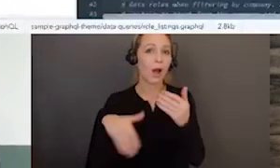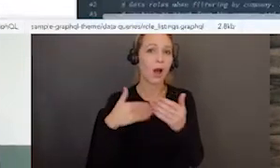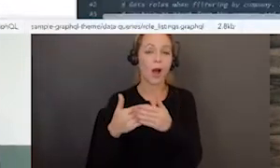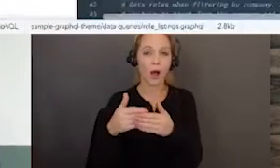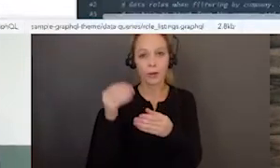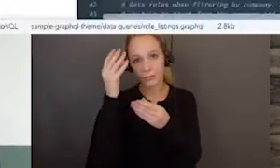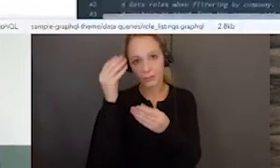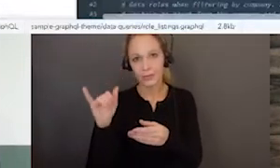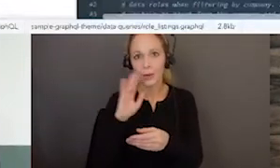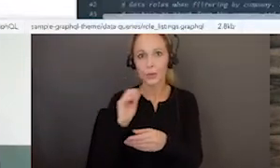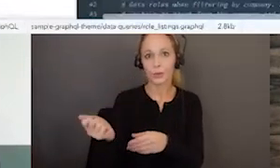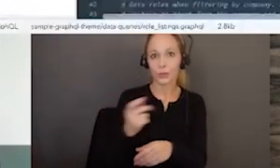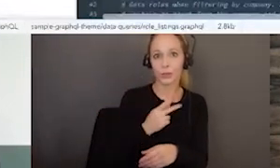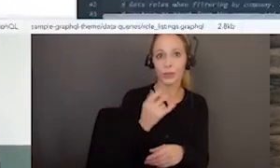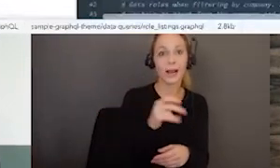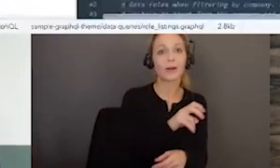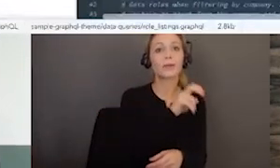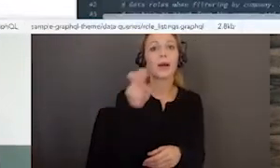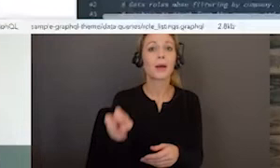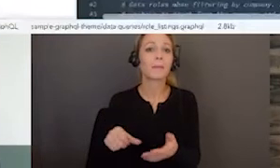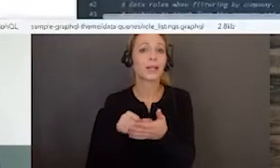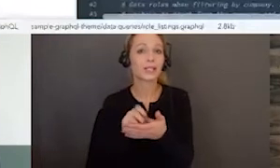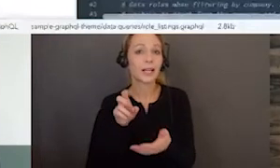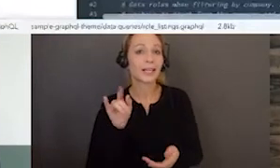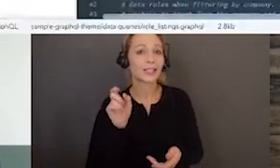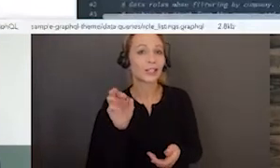SO LET'S HOP OVER TO THE PAGE EDITOR REAL QUICK.